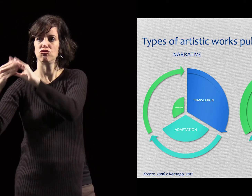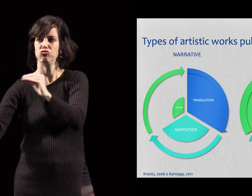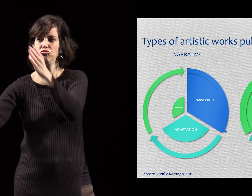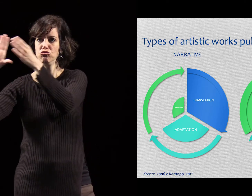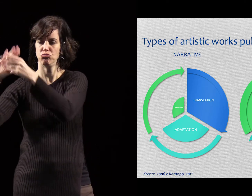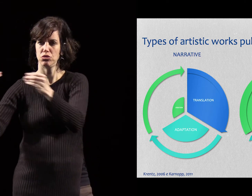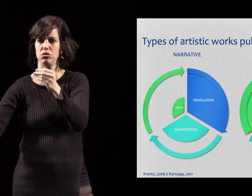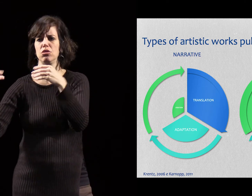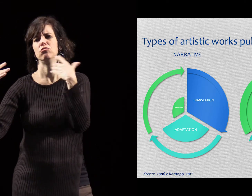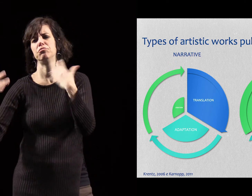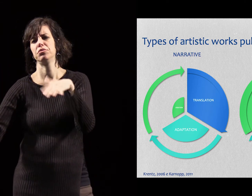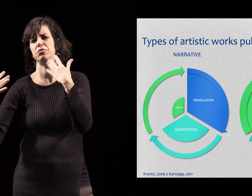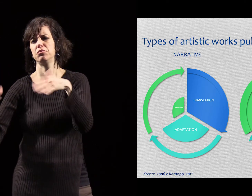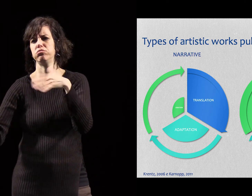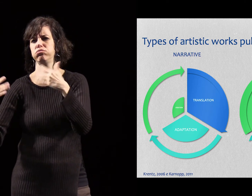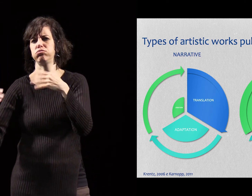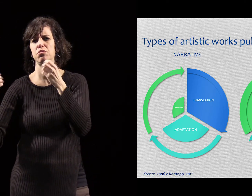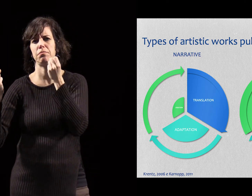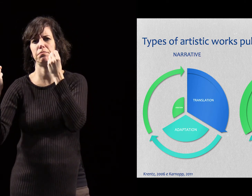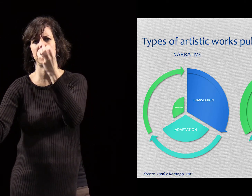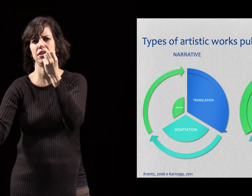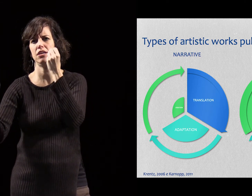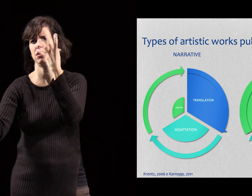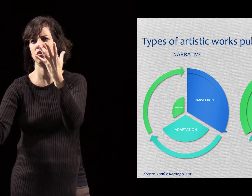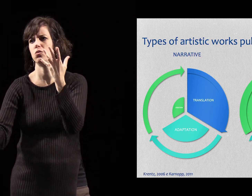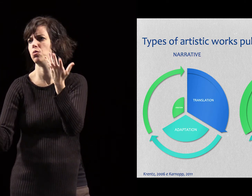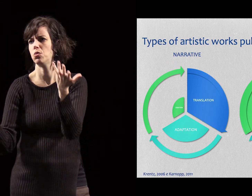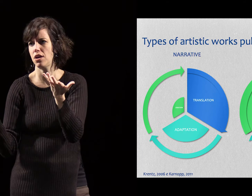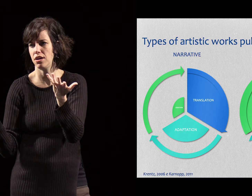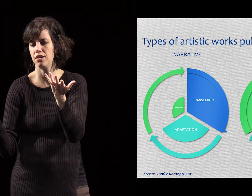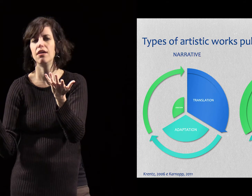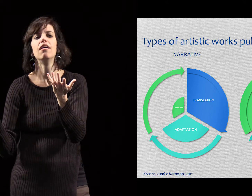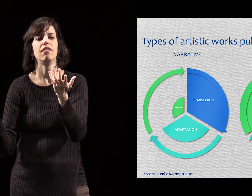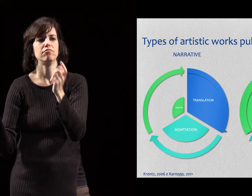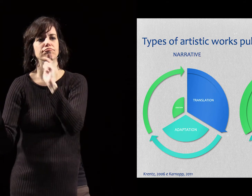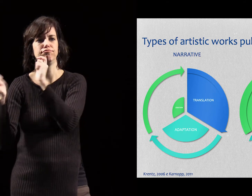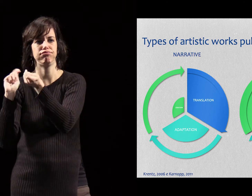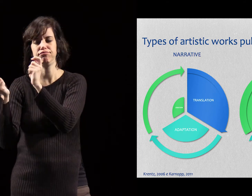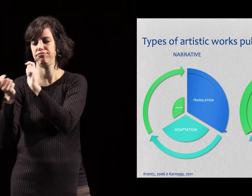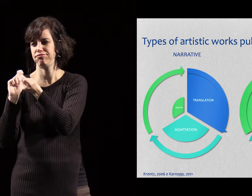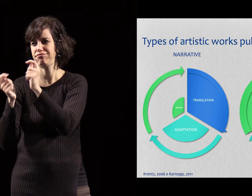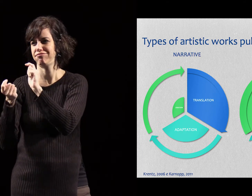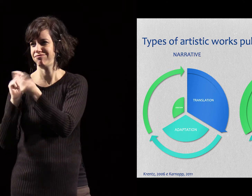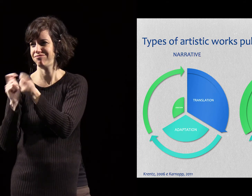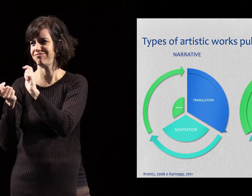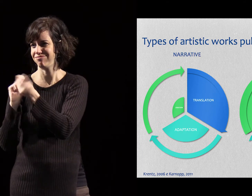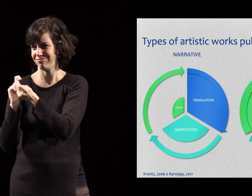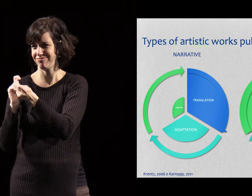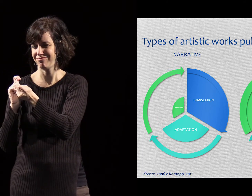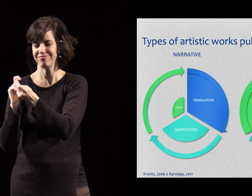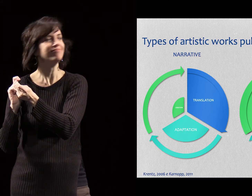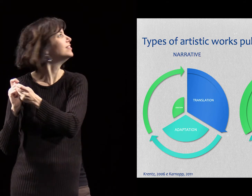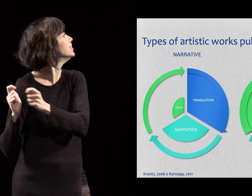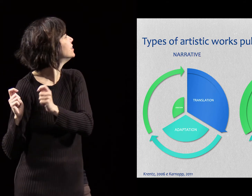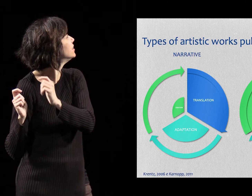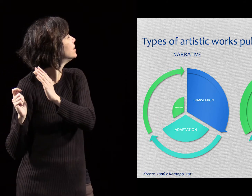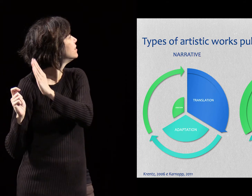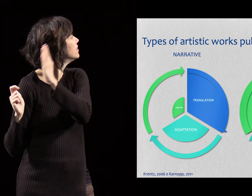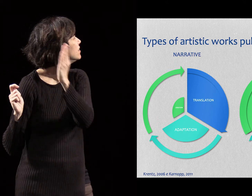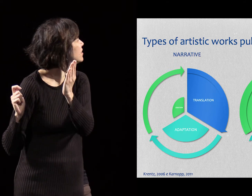On the left, you can see for a narrative, the emphasis really lies in the translation.